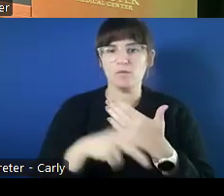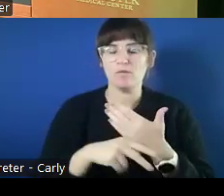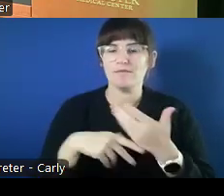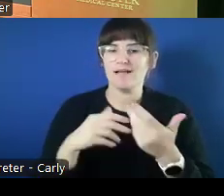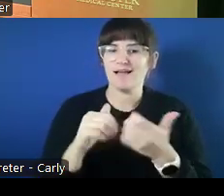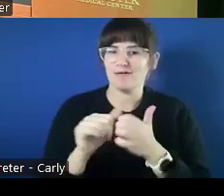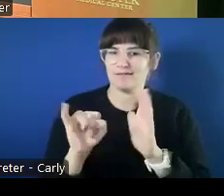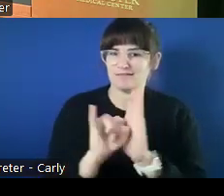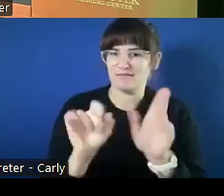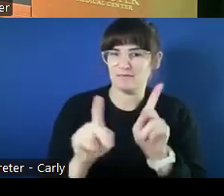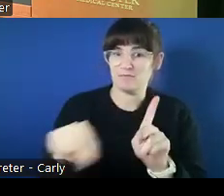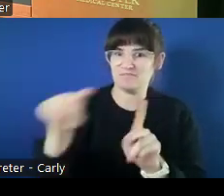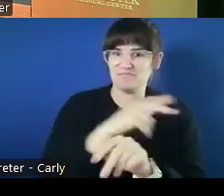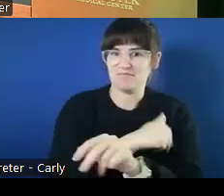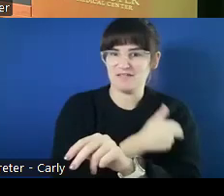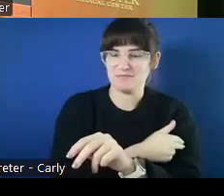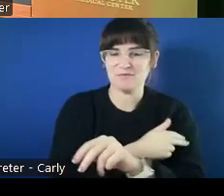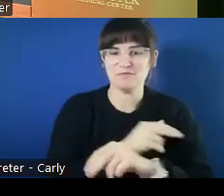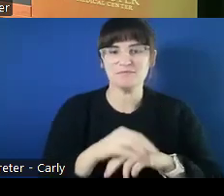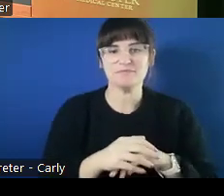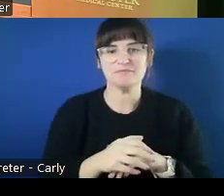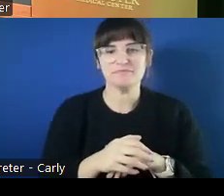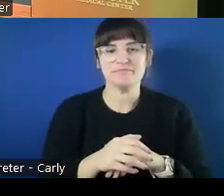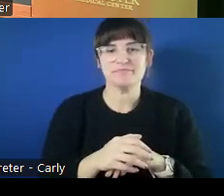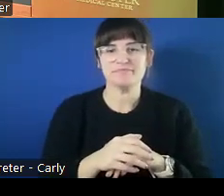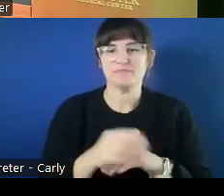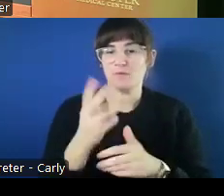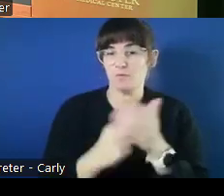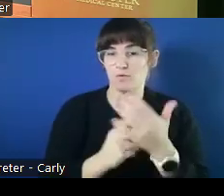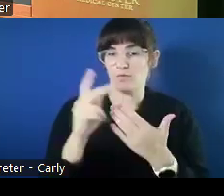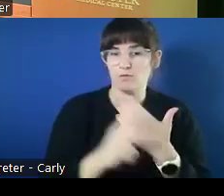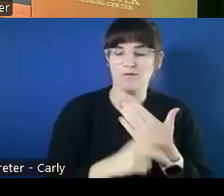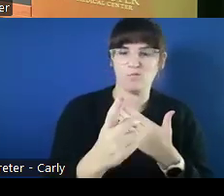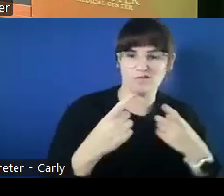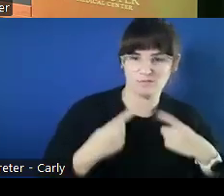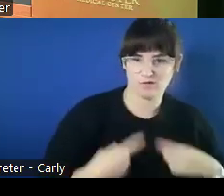the hospital uh and both of our programs one in depression and one that looked at depression and